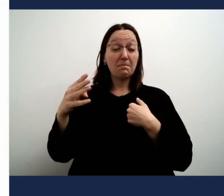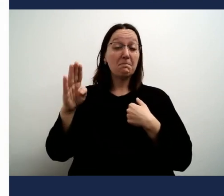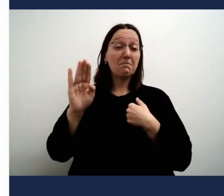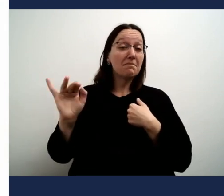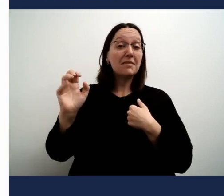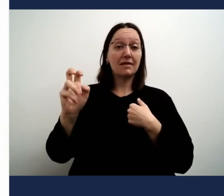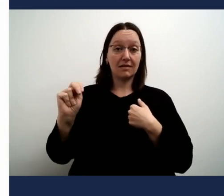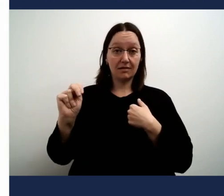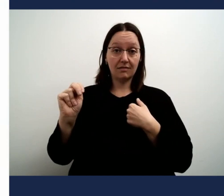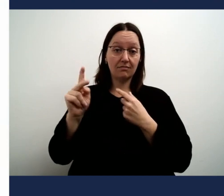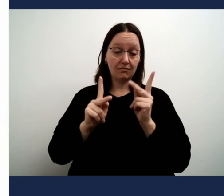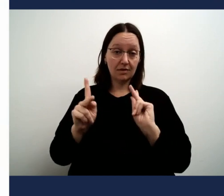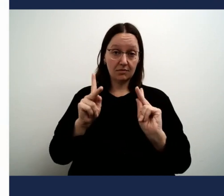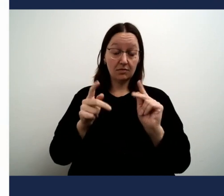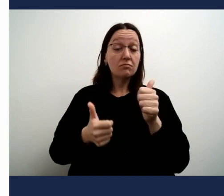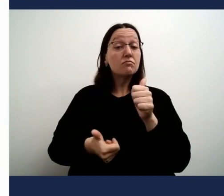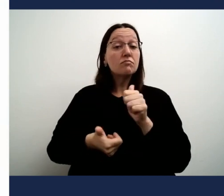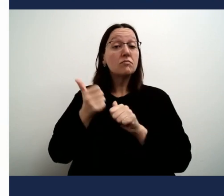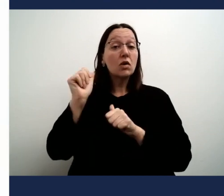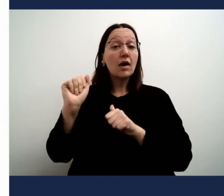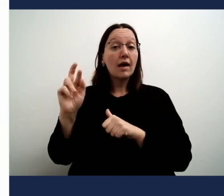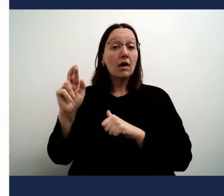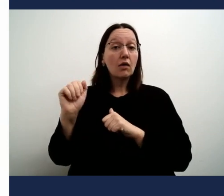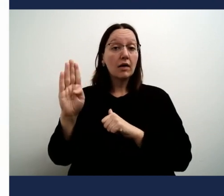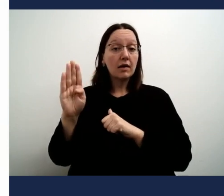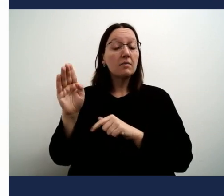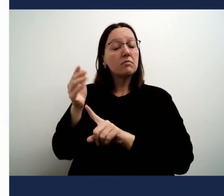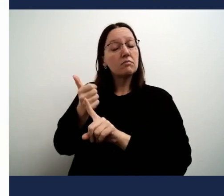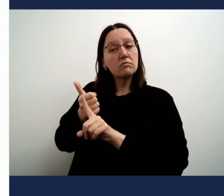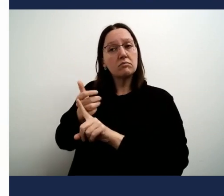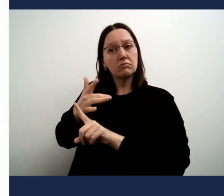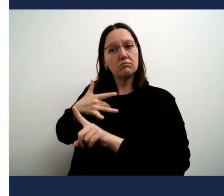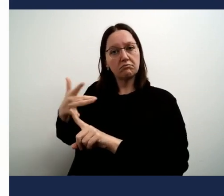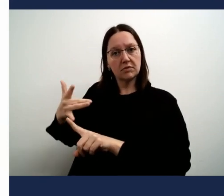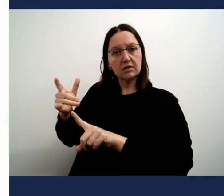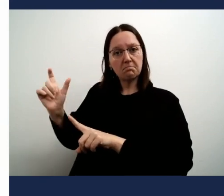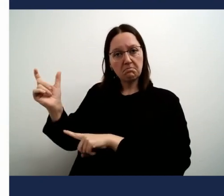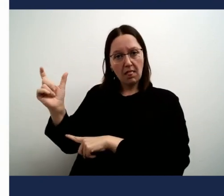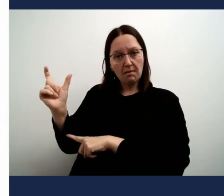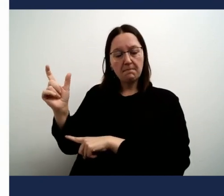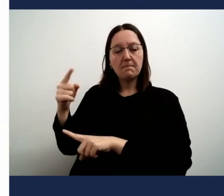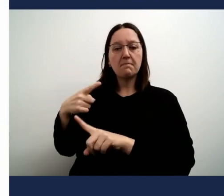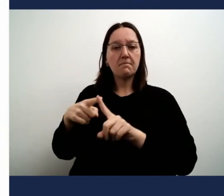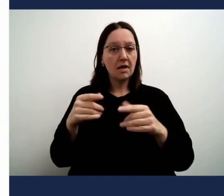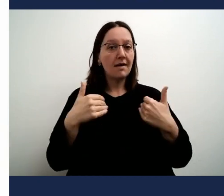are monolithic. They are clearly not and can't be. Just based on where they live in the world. Therefore outside of the